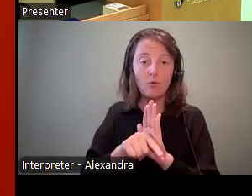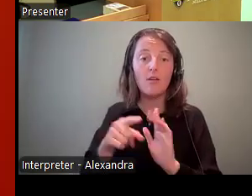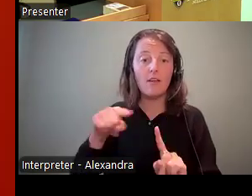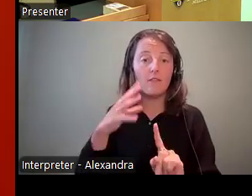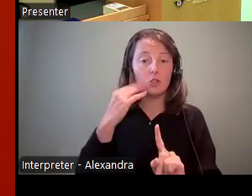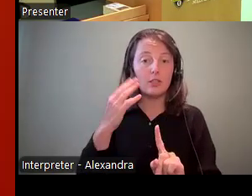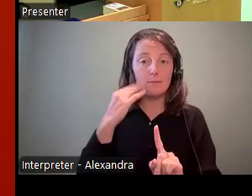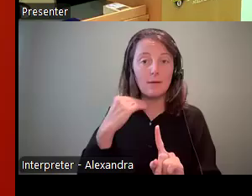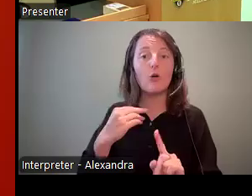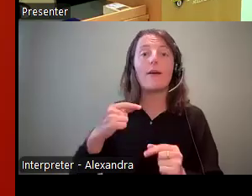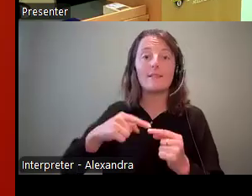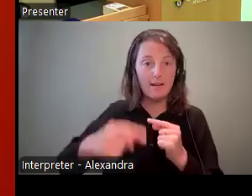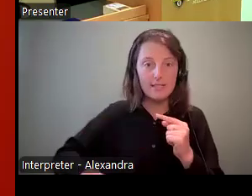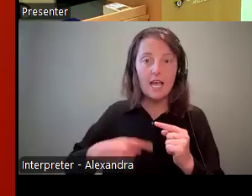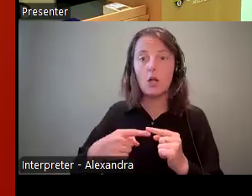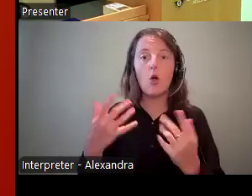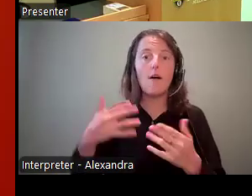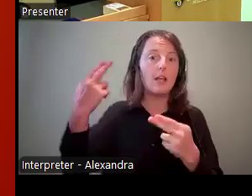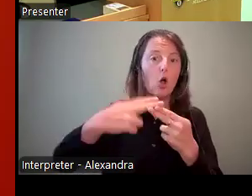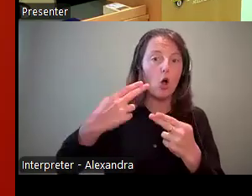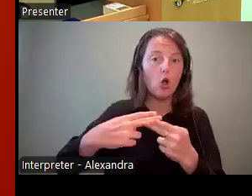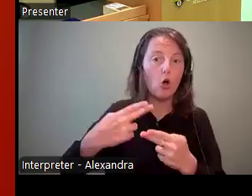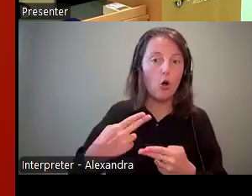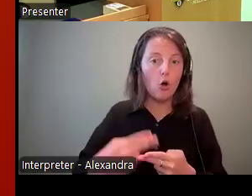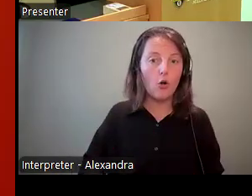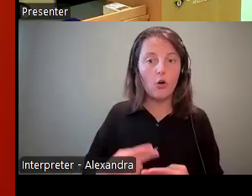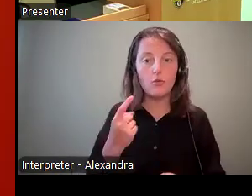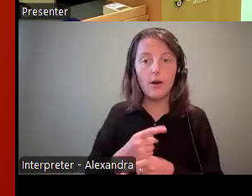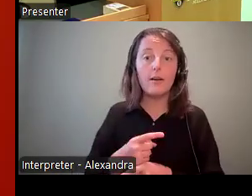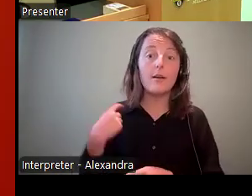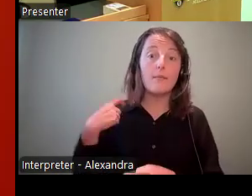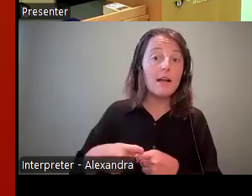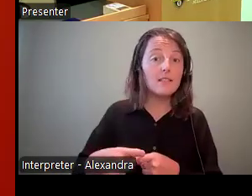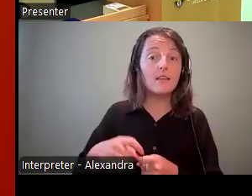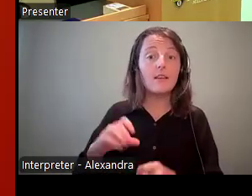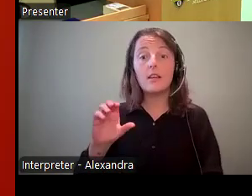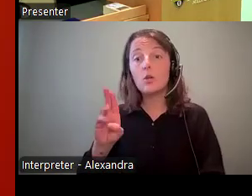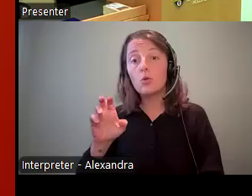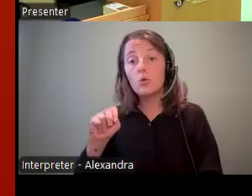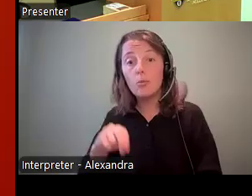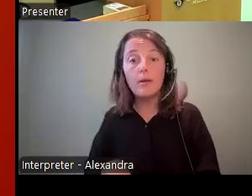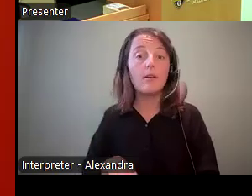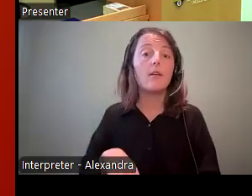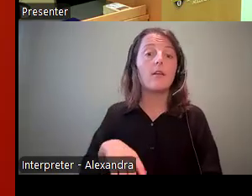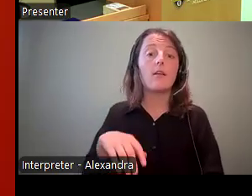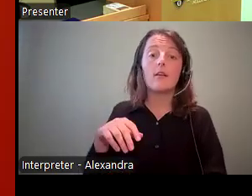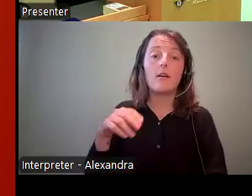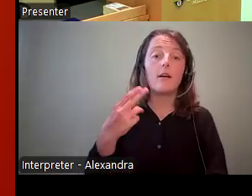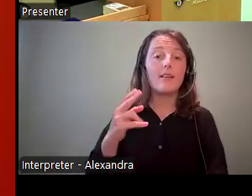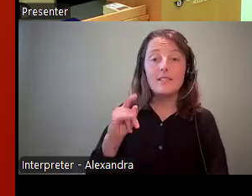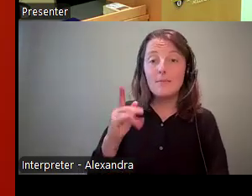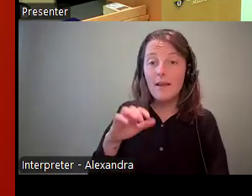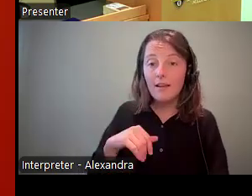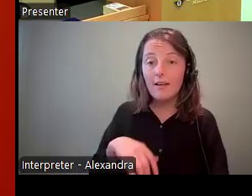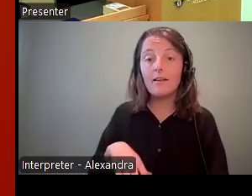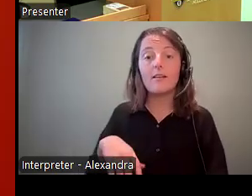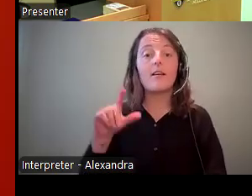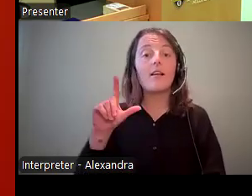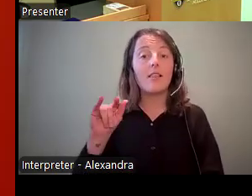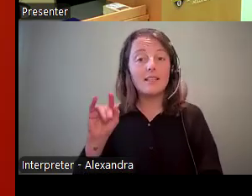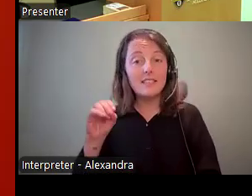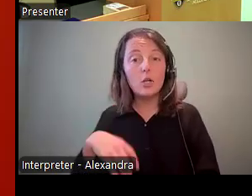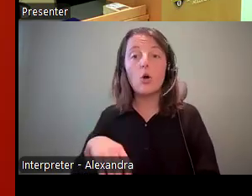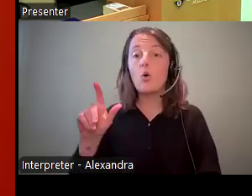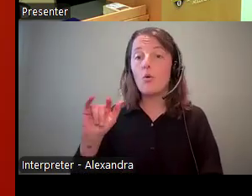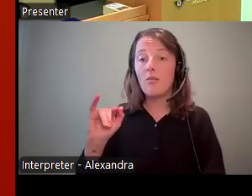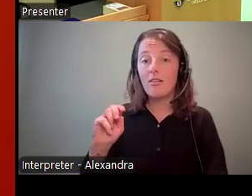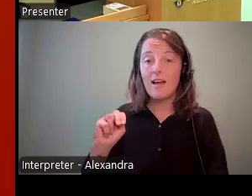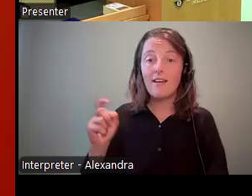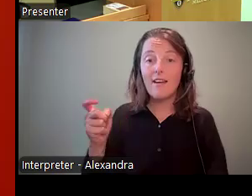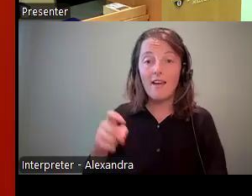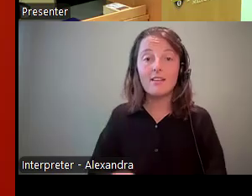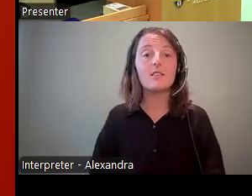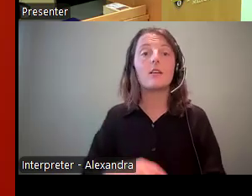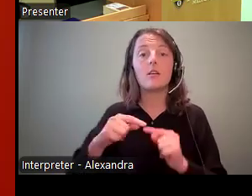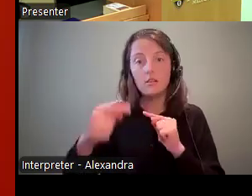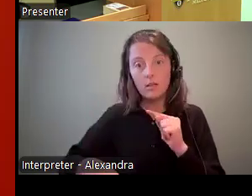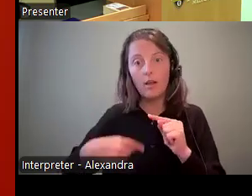Mexican, Cuban, Hispanic, Latino, Latinext, um,